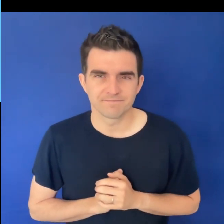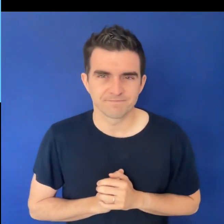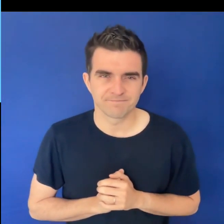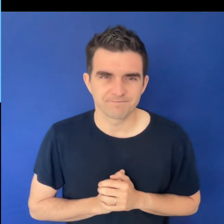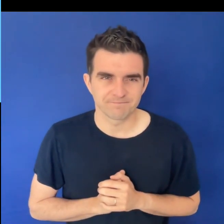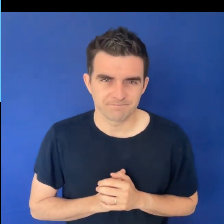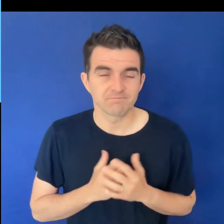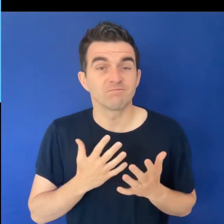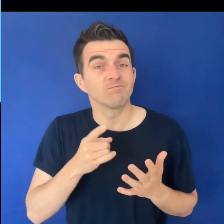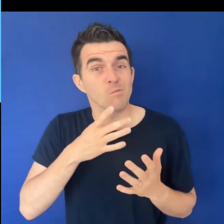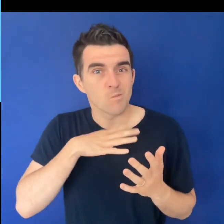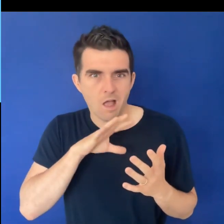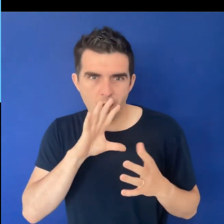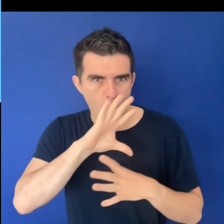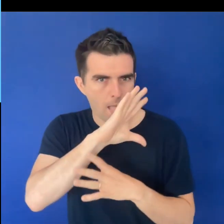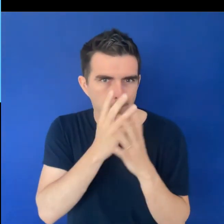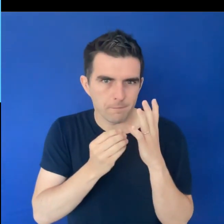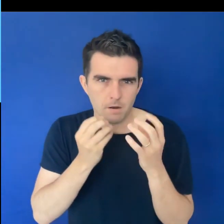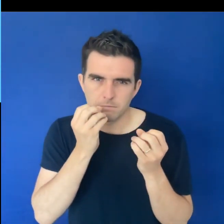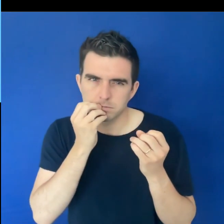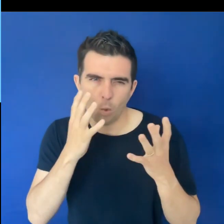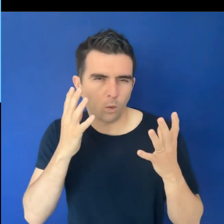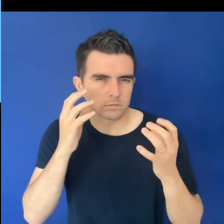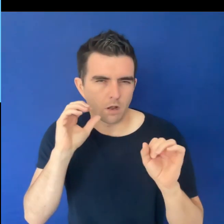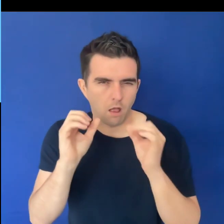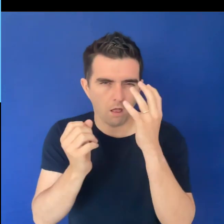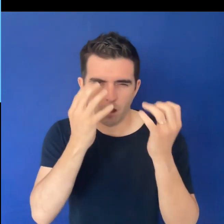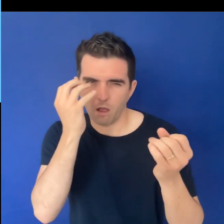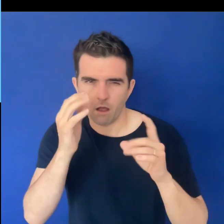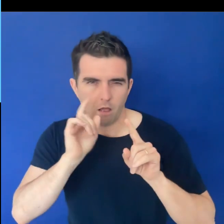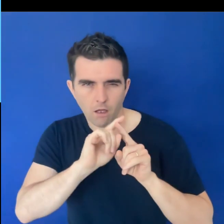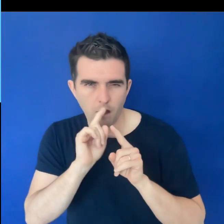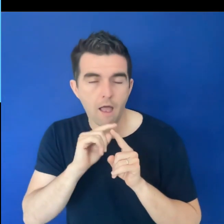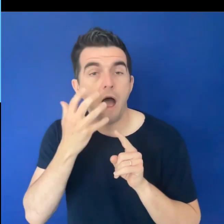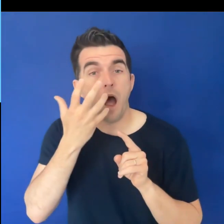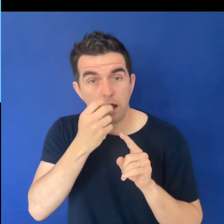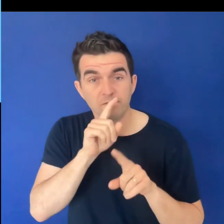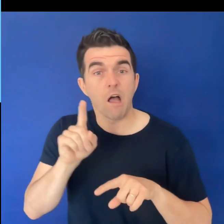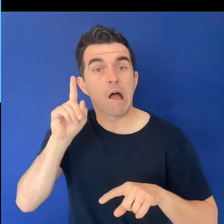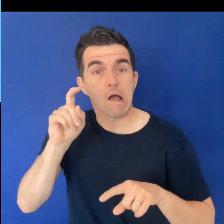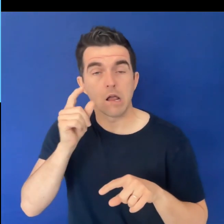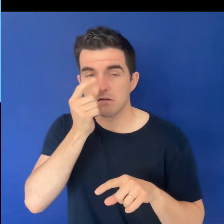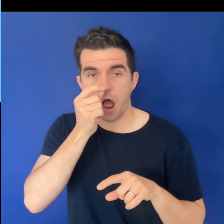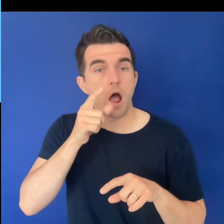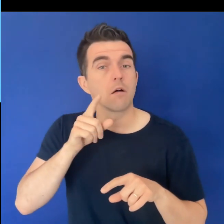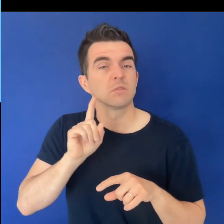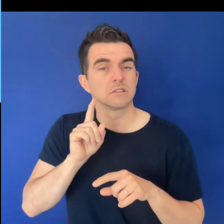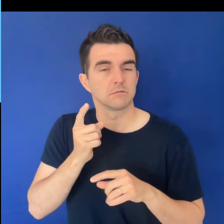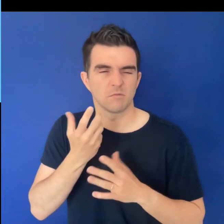If you just want to absorb the gorgeous style and play through the story, there's an Invincibility mode, which might also come in handy